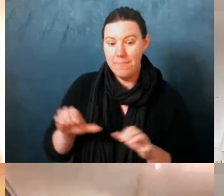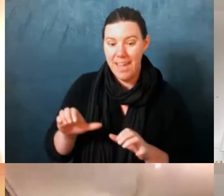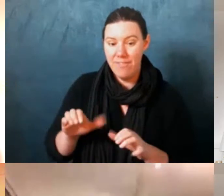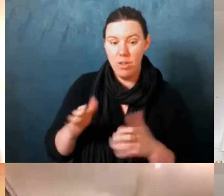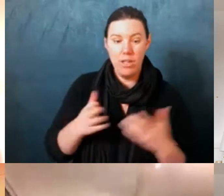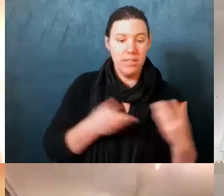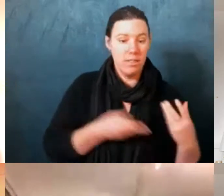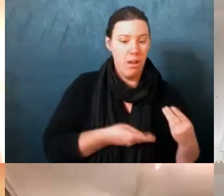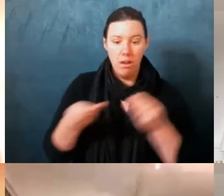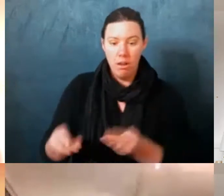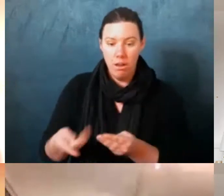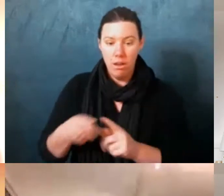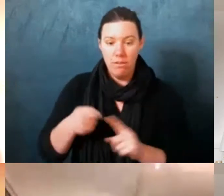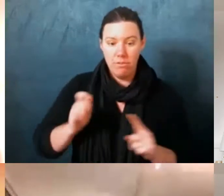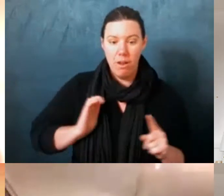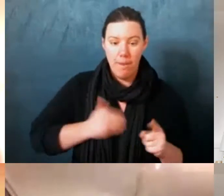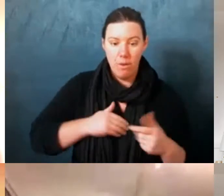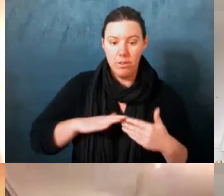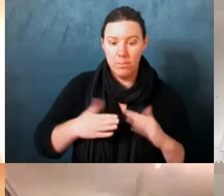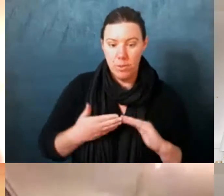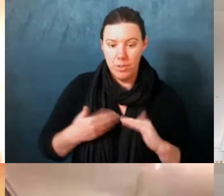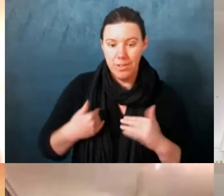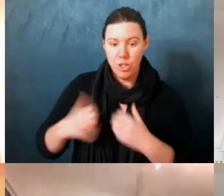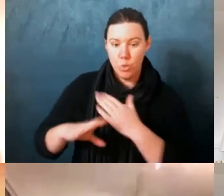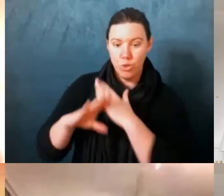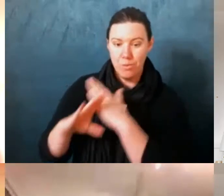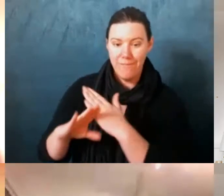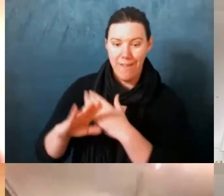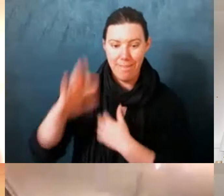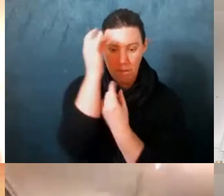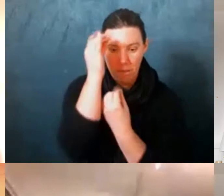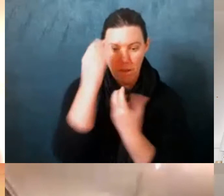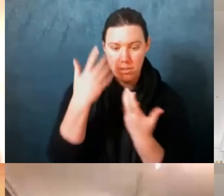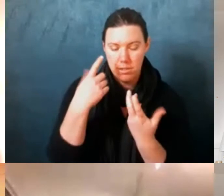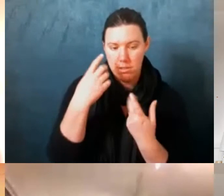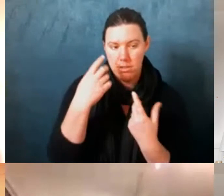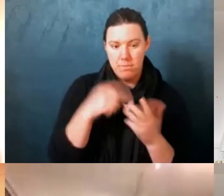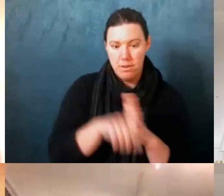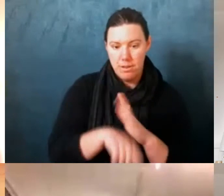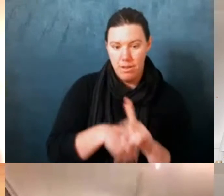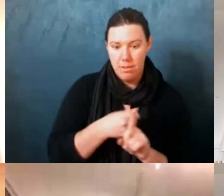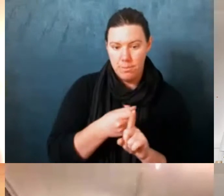And I just want to prevent that. But I, when I feel alone, and a provider on they, not.